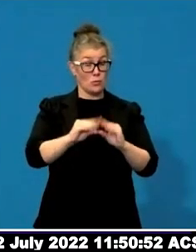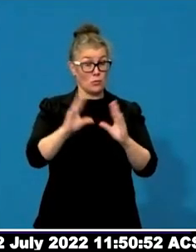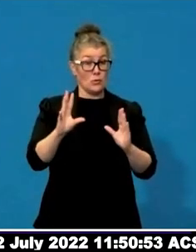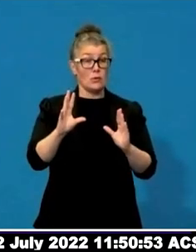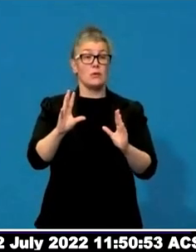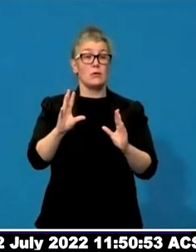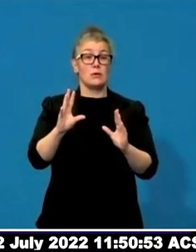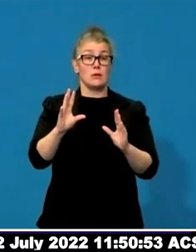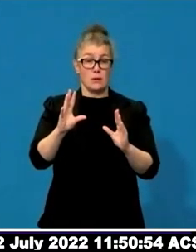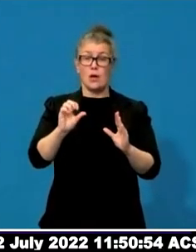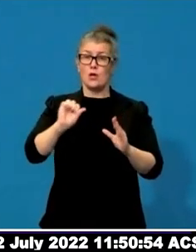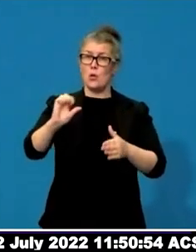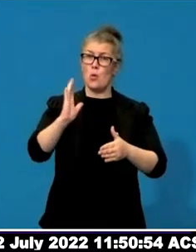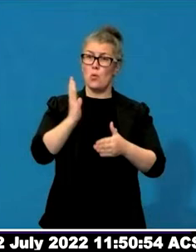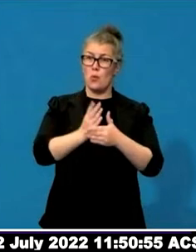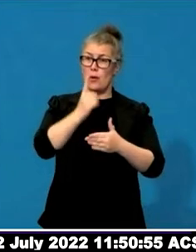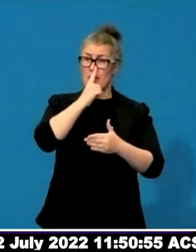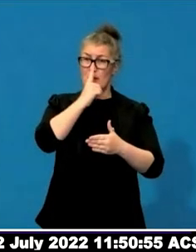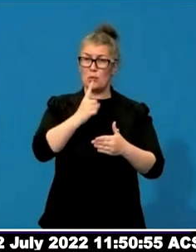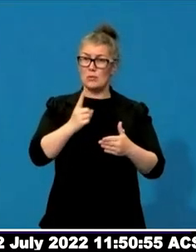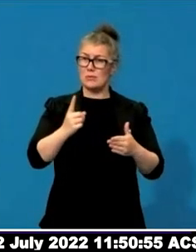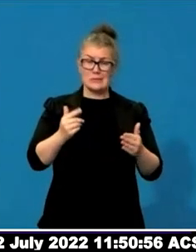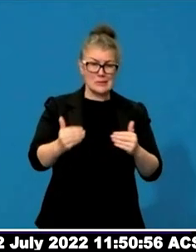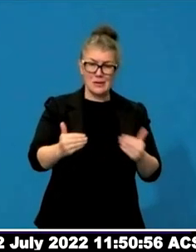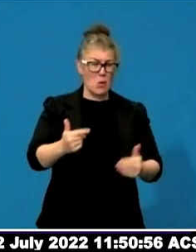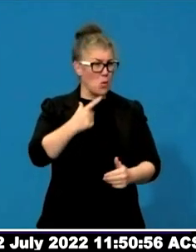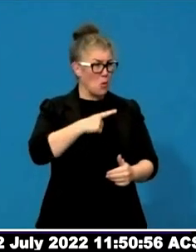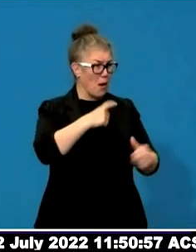as to why these changes are made? Absolutely.